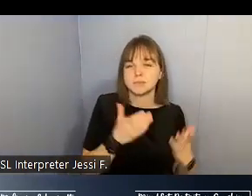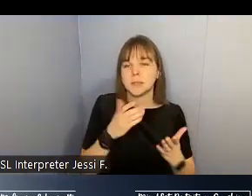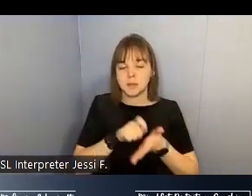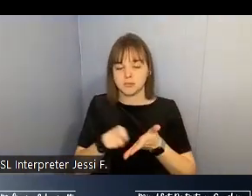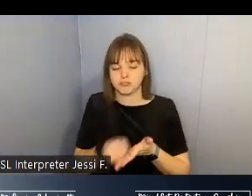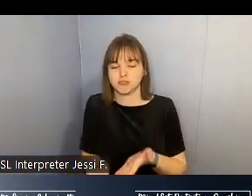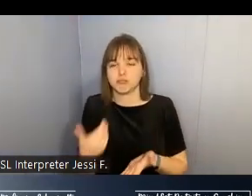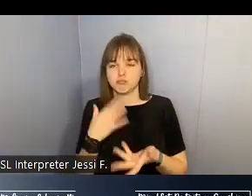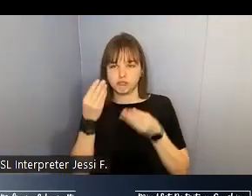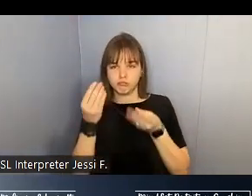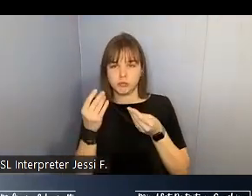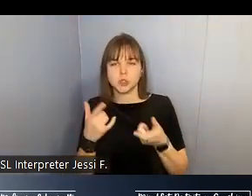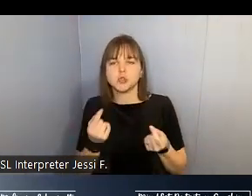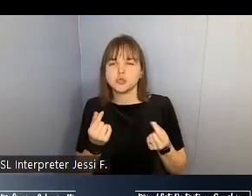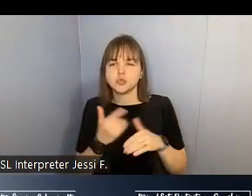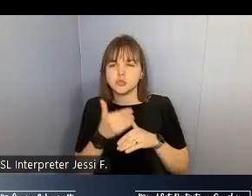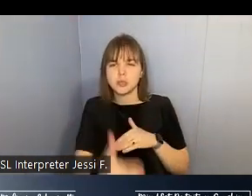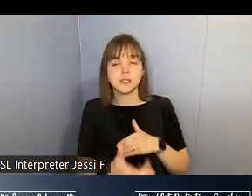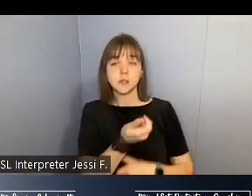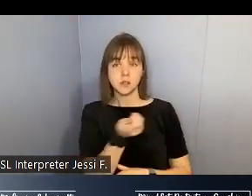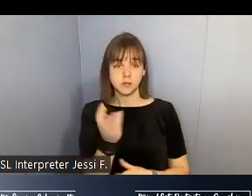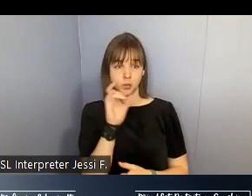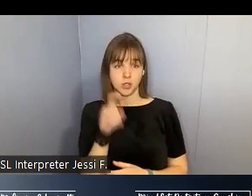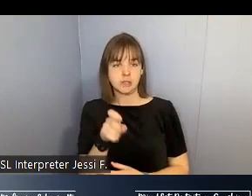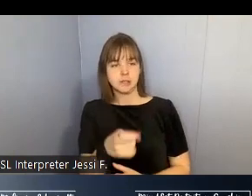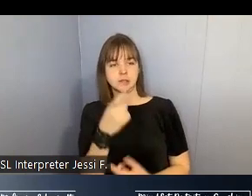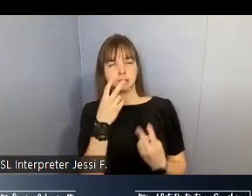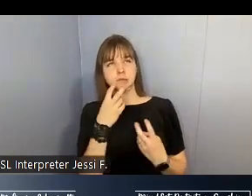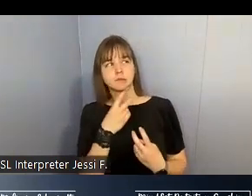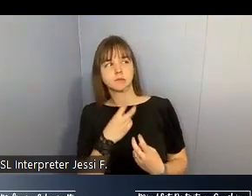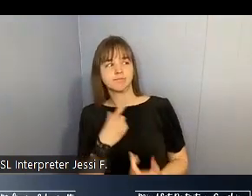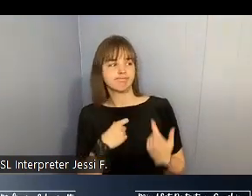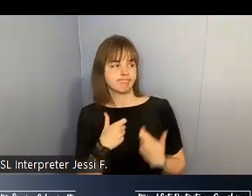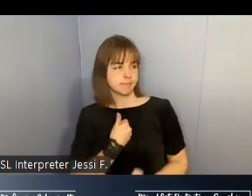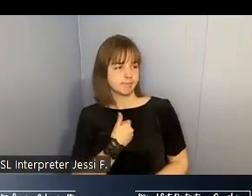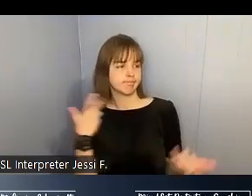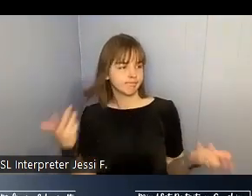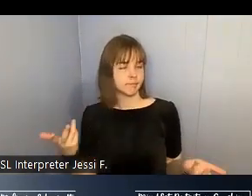So these are a few questions you can start to ask yourself because we want to get to the lowest-hanging fruit.